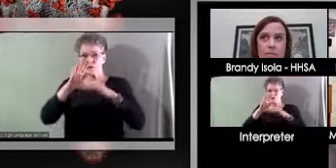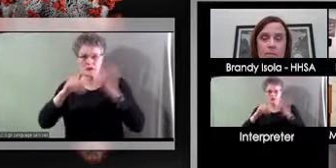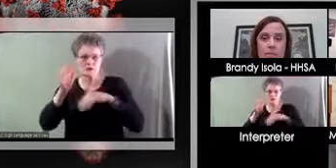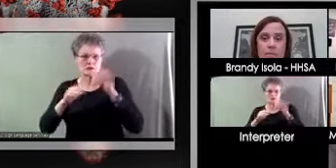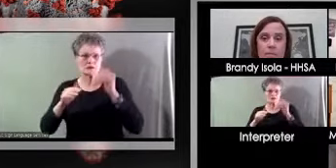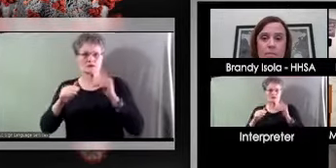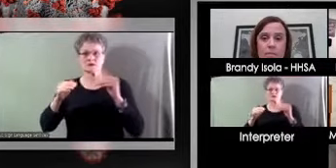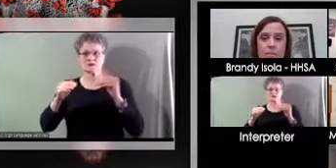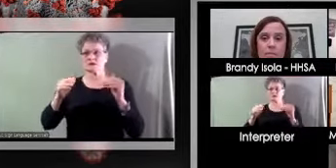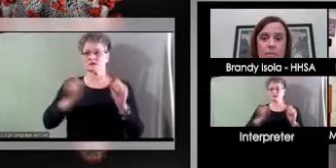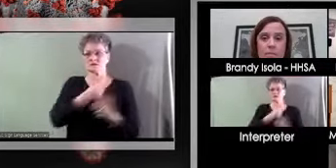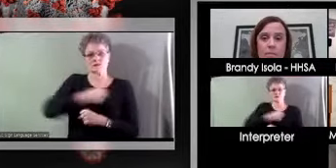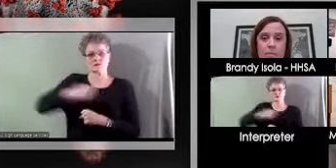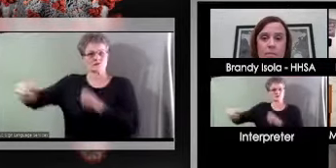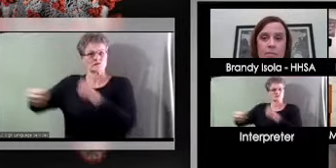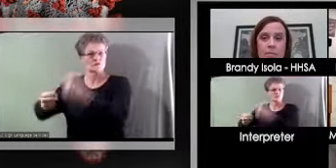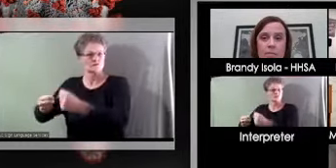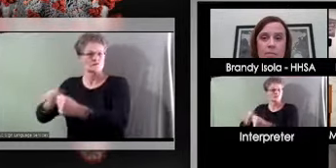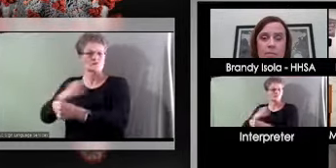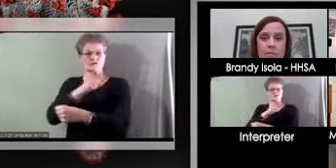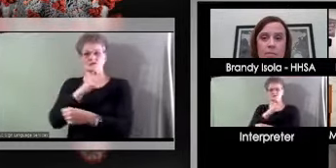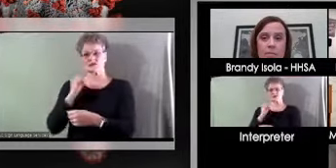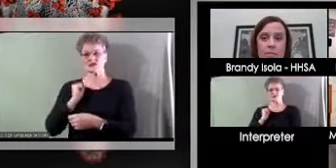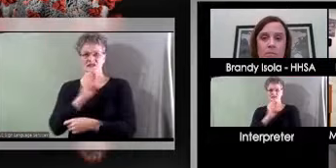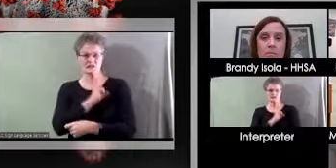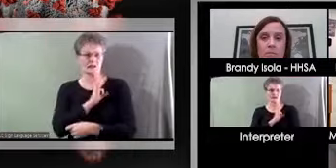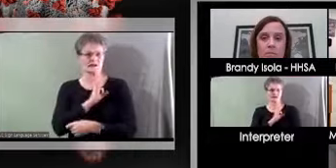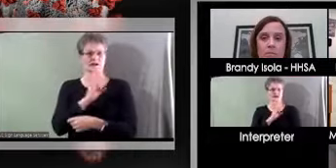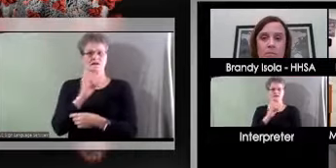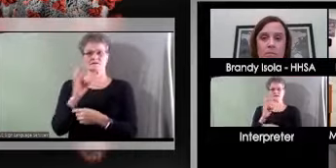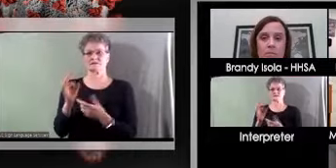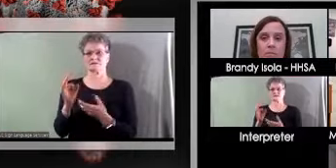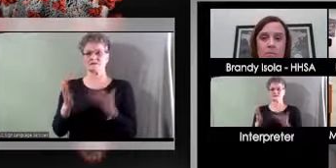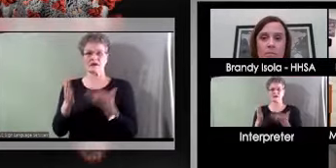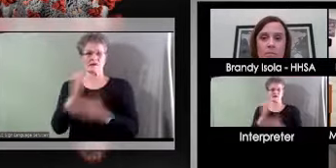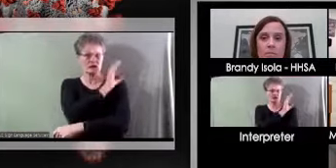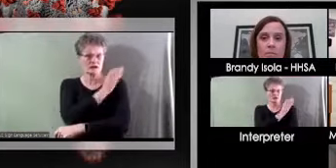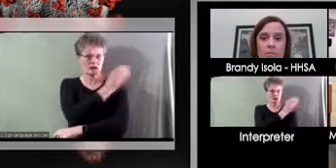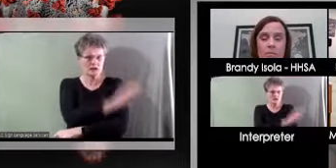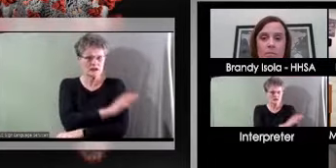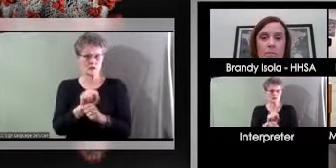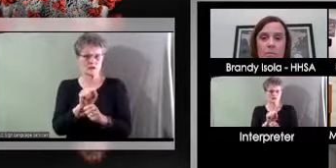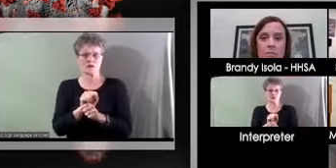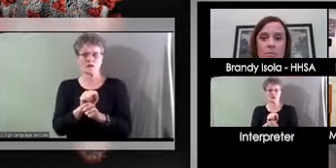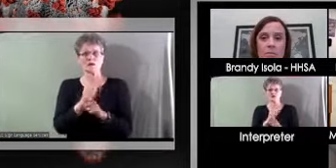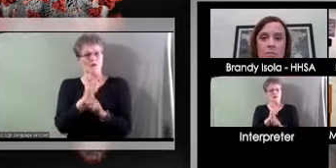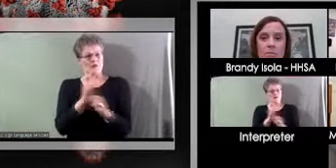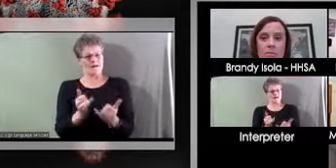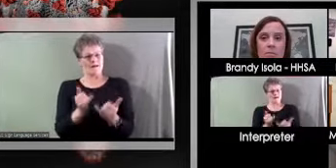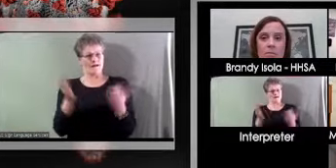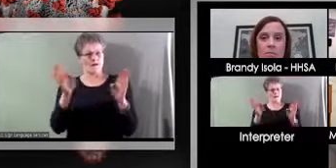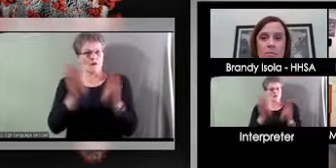could work at clinics or surgery centers or things like that that are actually closed down right now, on-boarding those staff to help us out